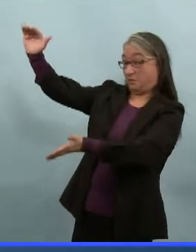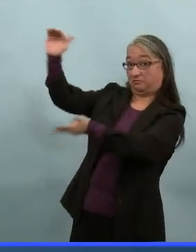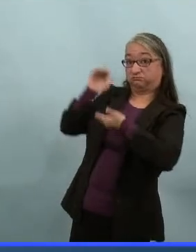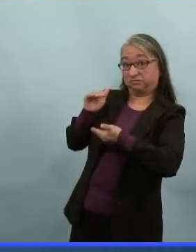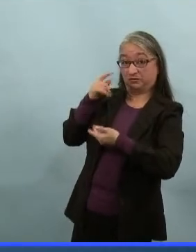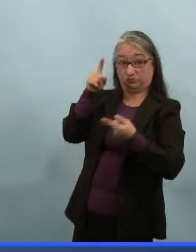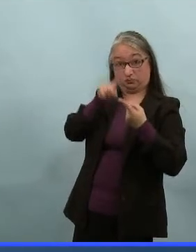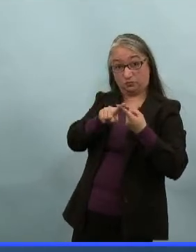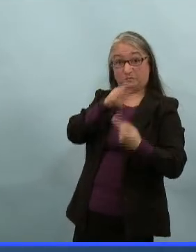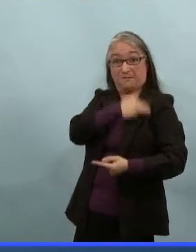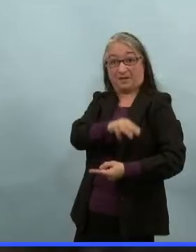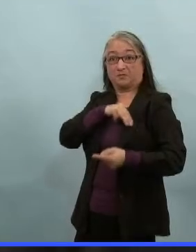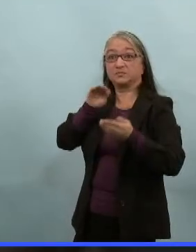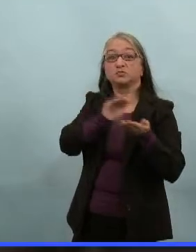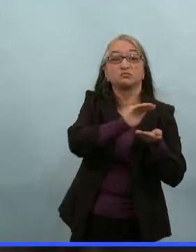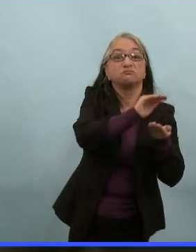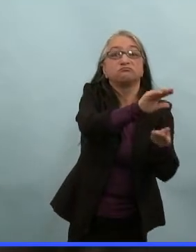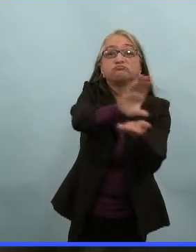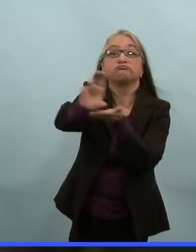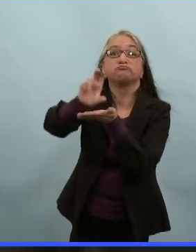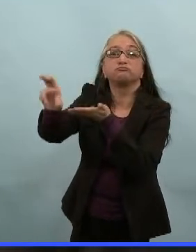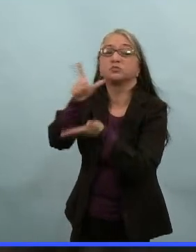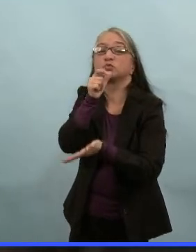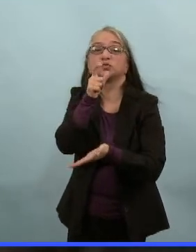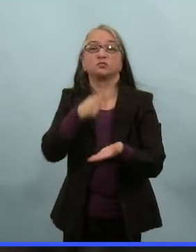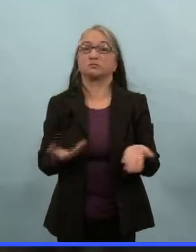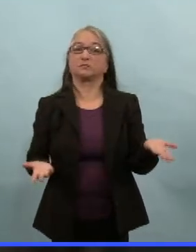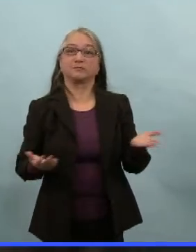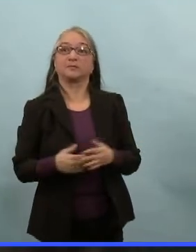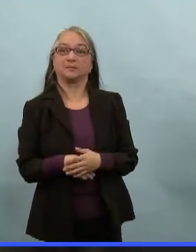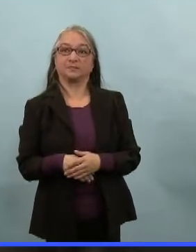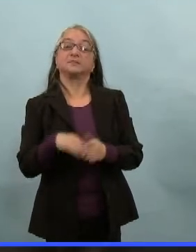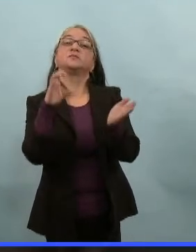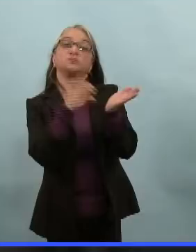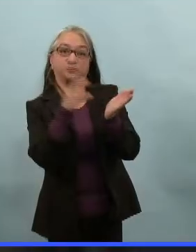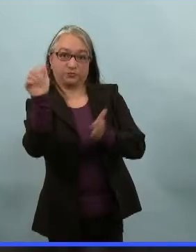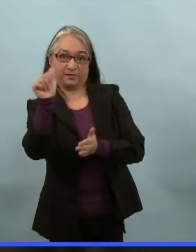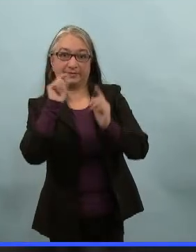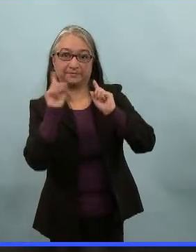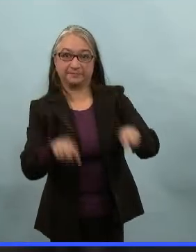so we just heard that this morning as well i don't have an allocation number for manitoba